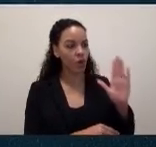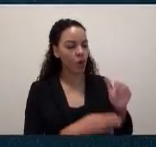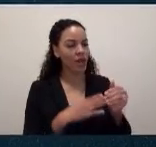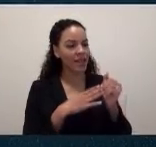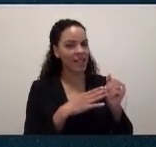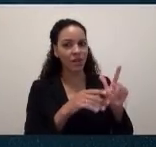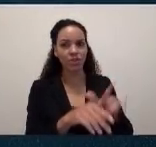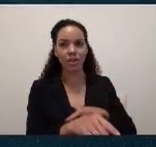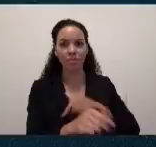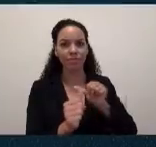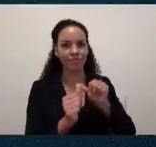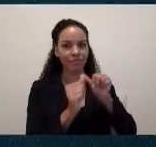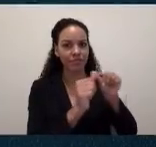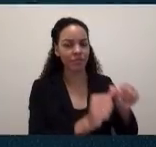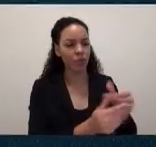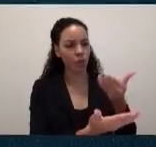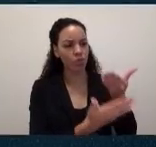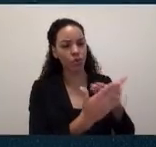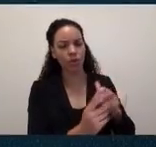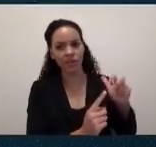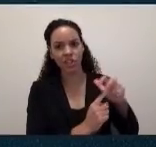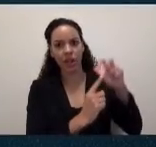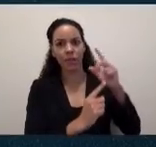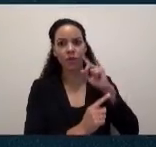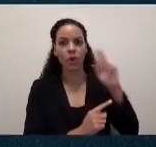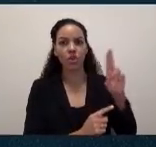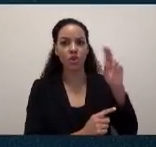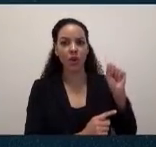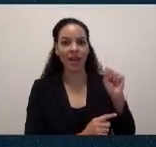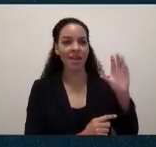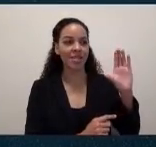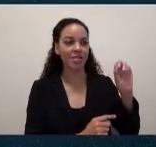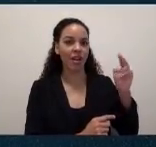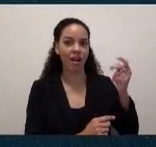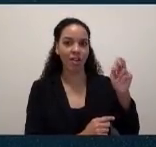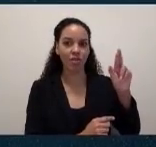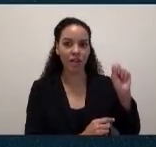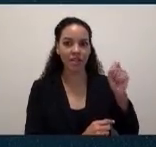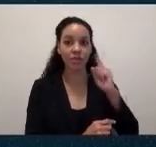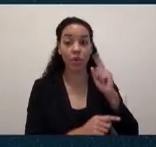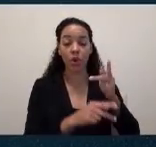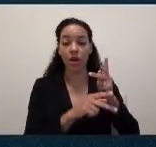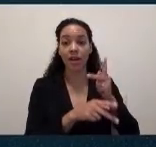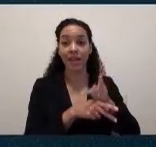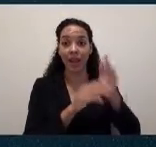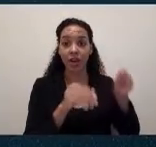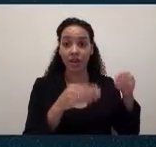in the United States Congress for caregivers and the work that you continue to do to be a great fighter.